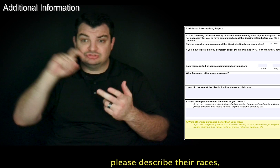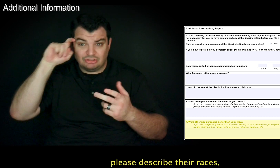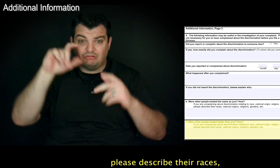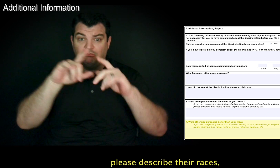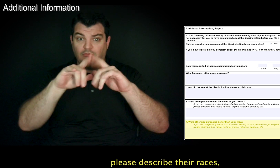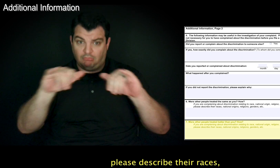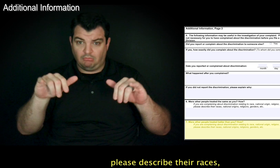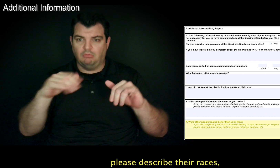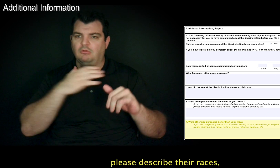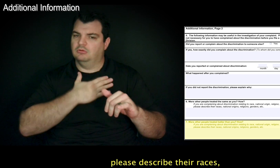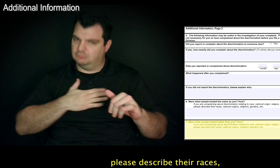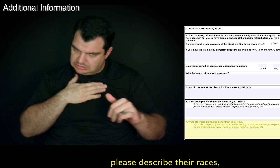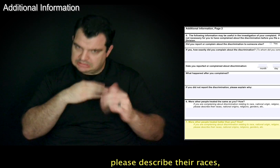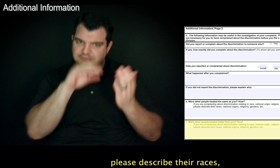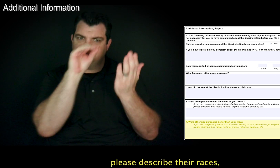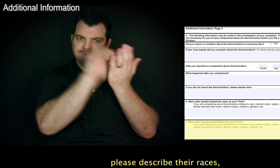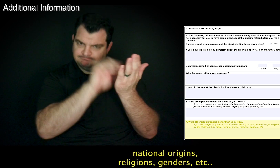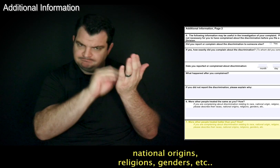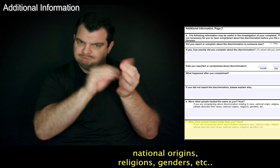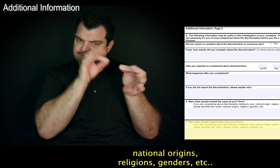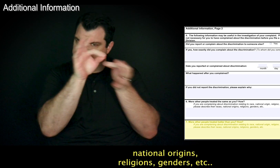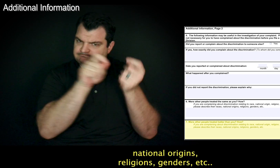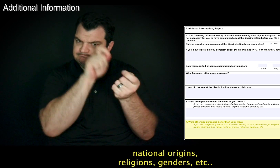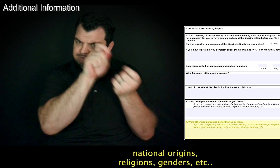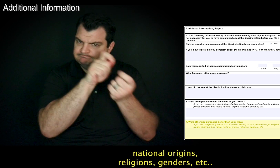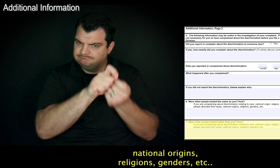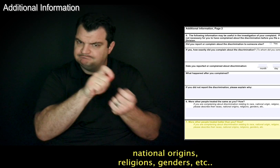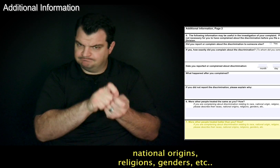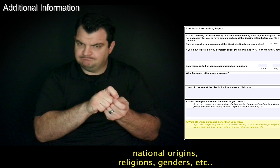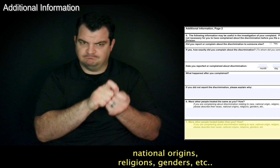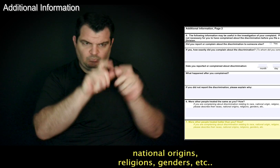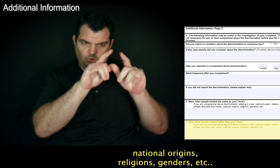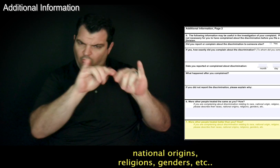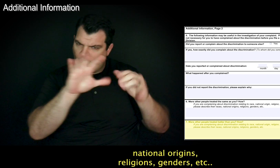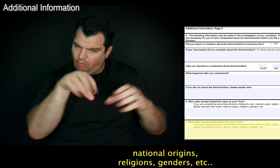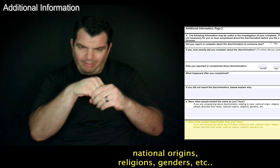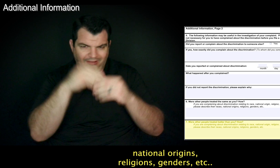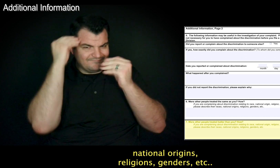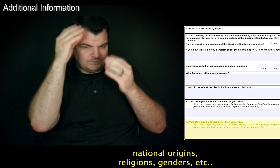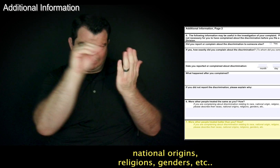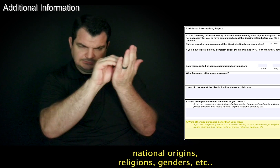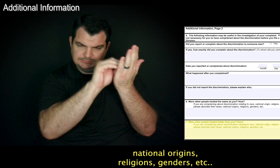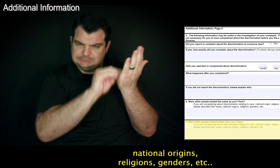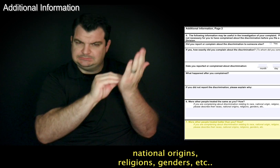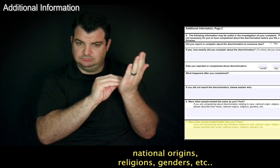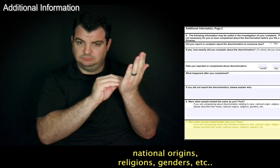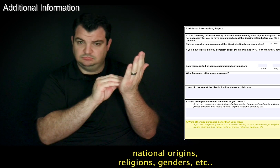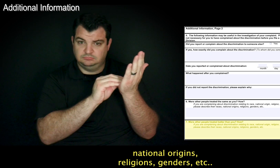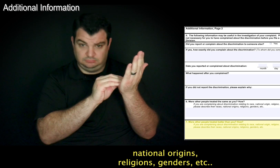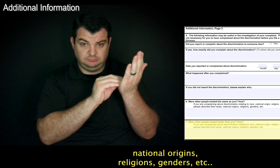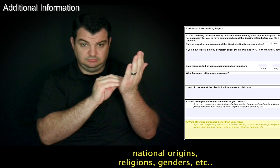please describe their races, national origins, religions, genders, etc..